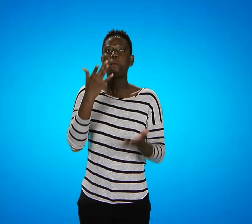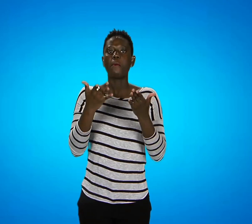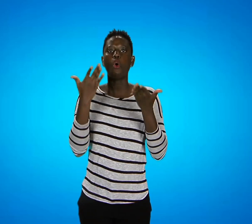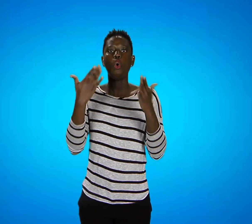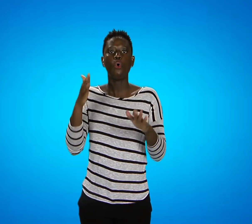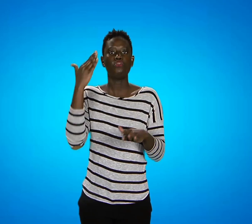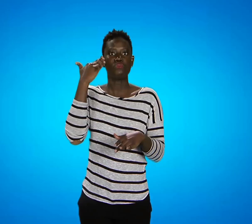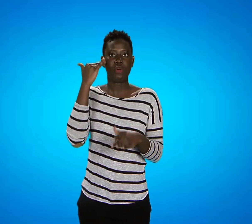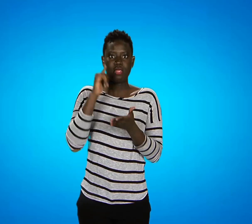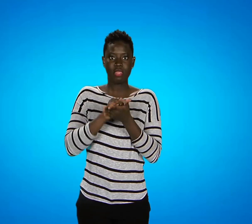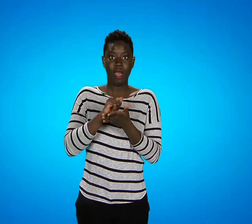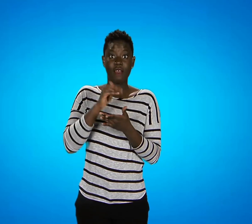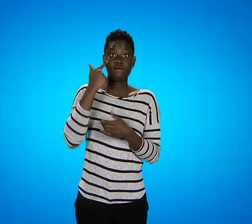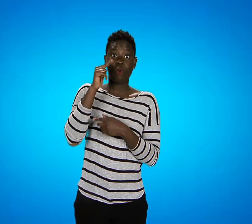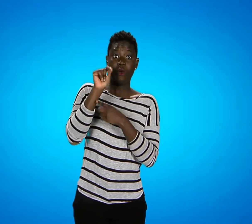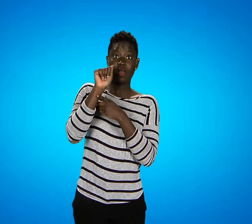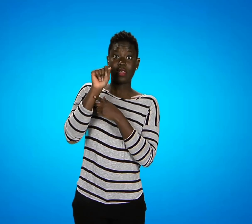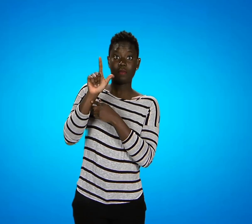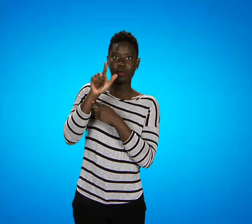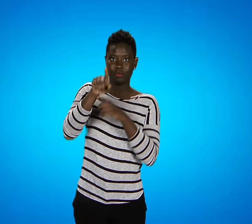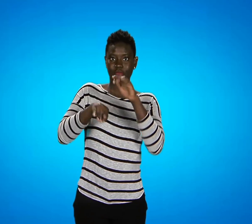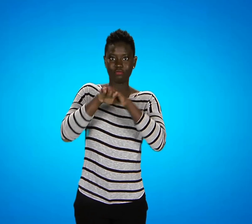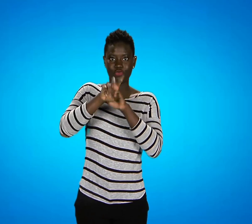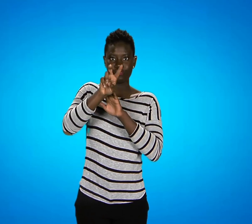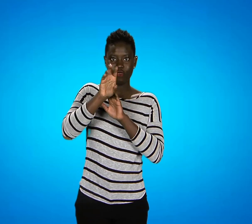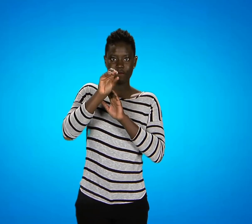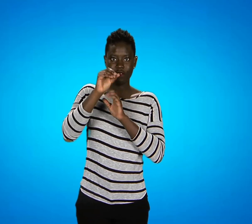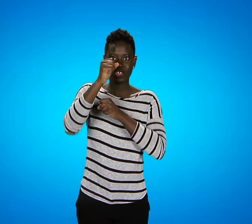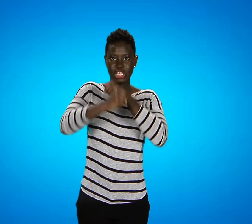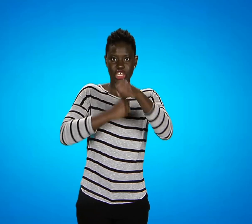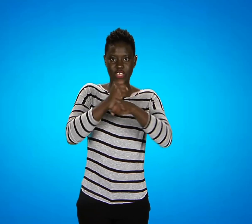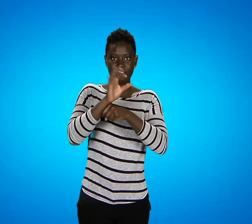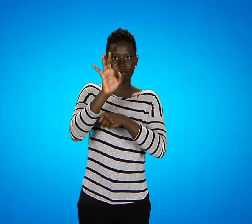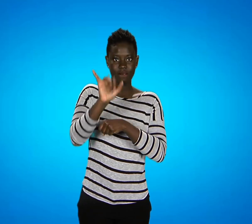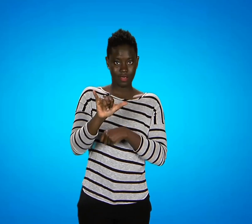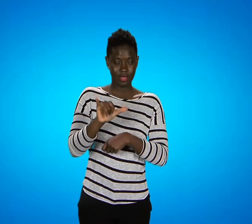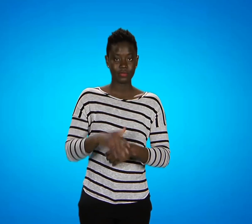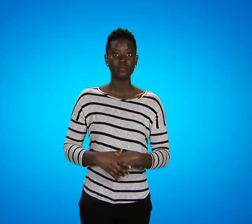As you might already know, you can only carry up to 240 hours of annual leave into the next fiscal year.